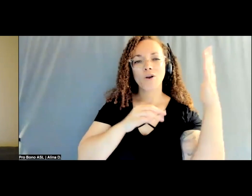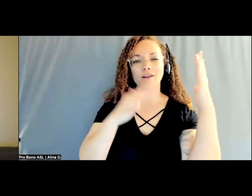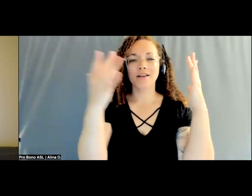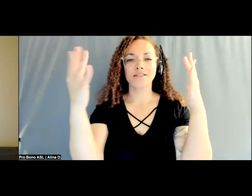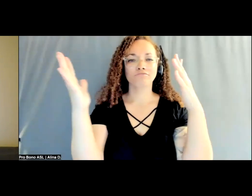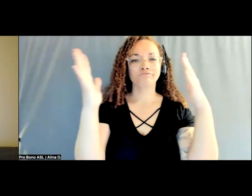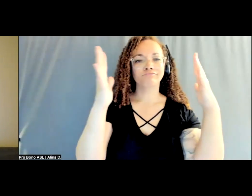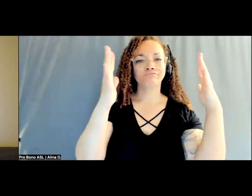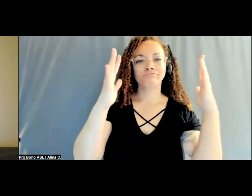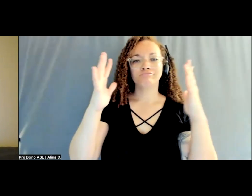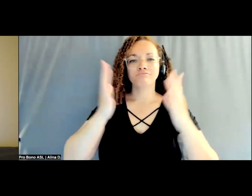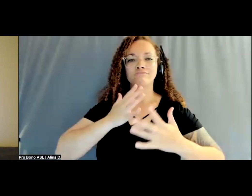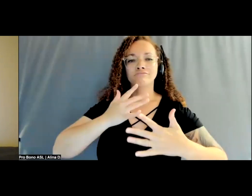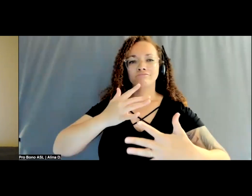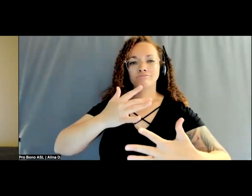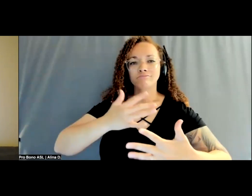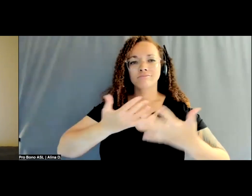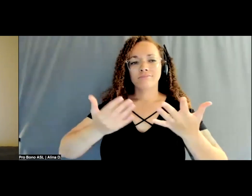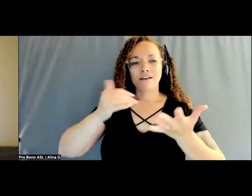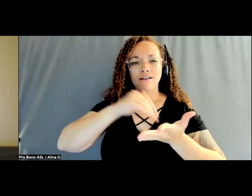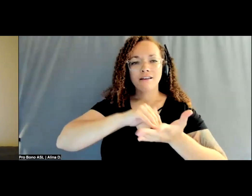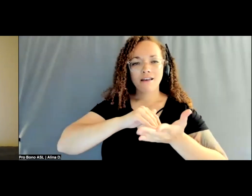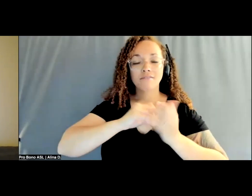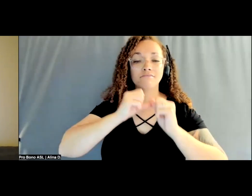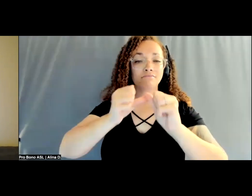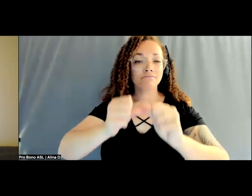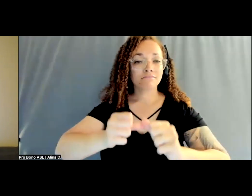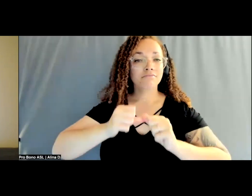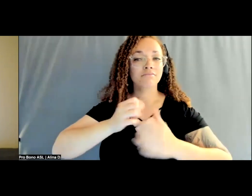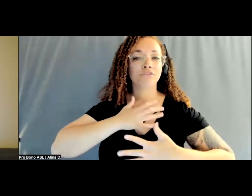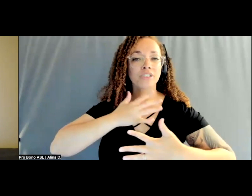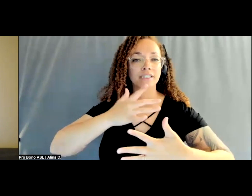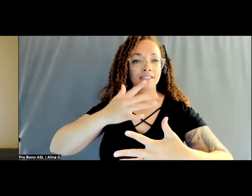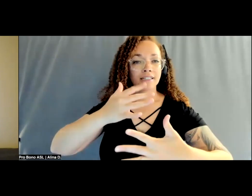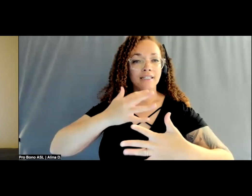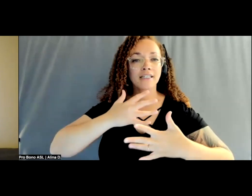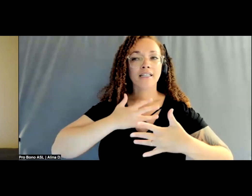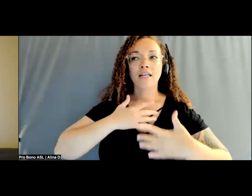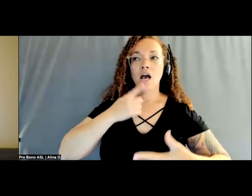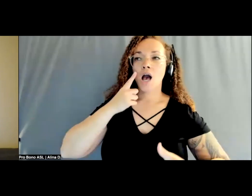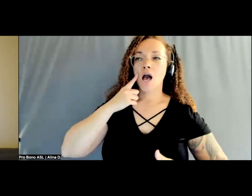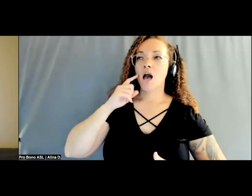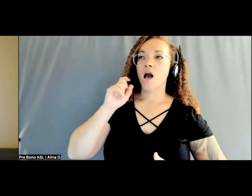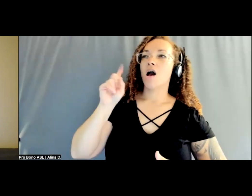& as we continue to breathe, we notice overhead: the hushed adornment of branches against the